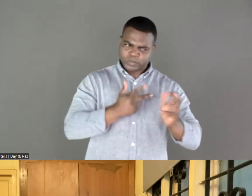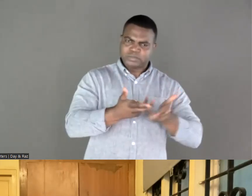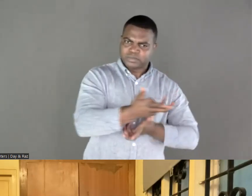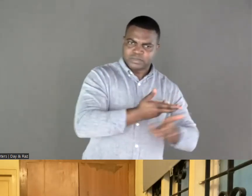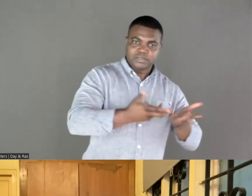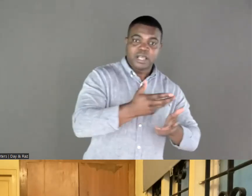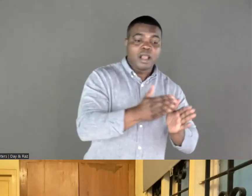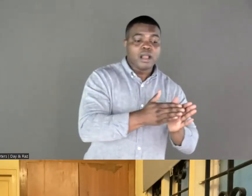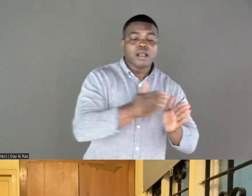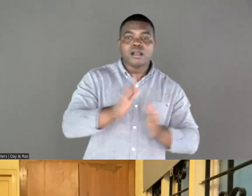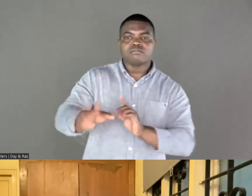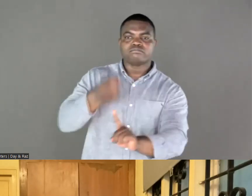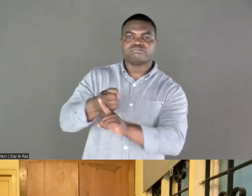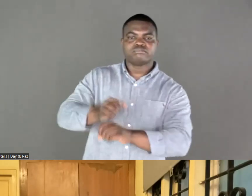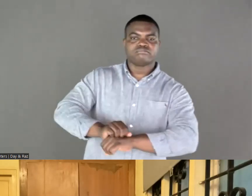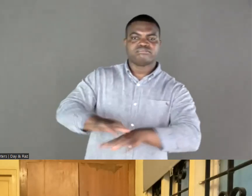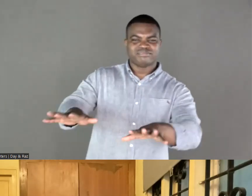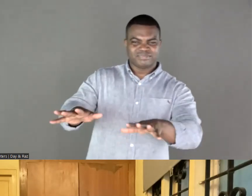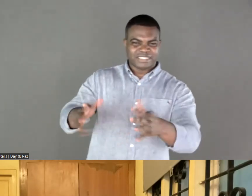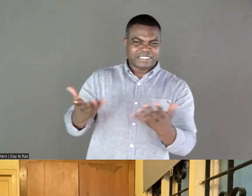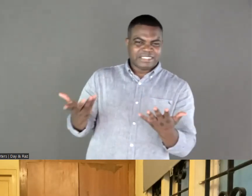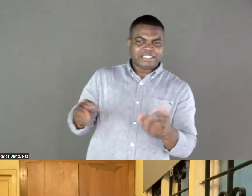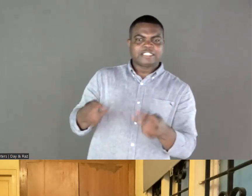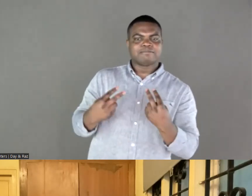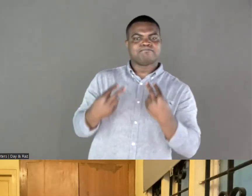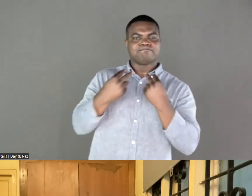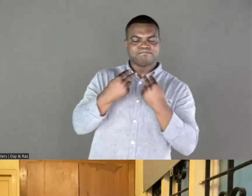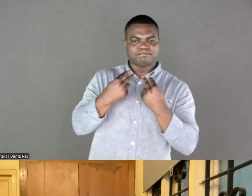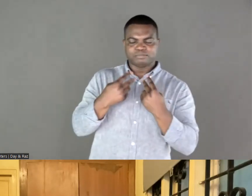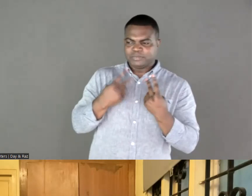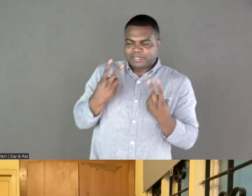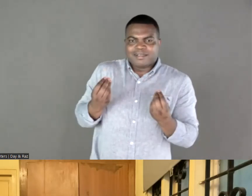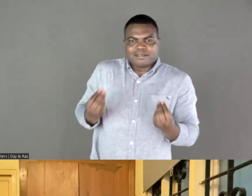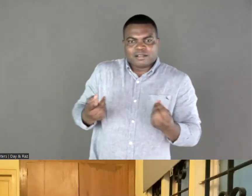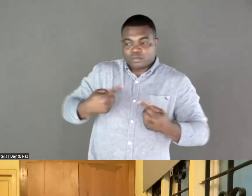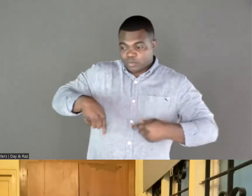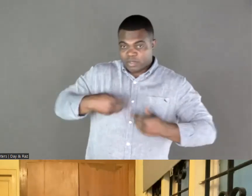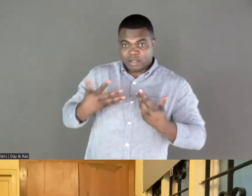actors kept the lessons and kept the momentum going from that training as best as they could.